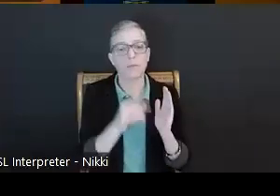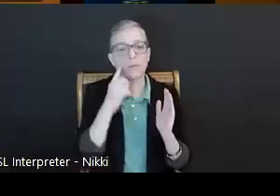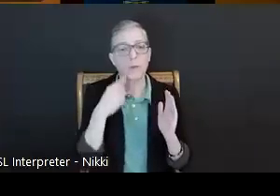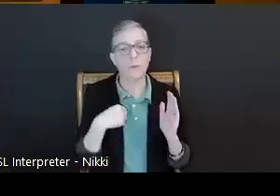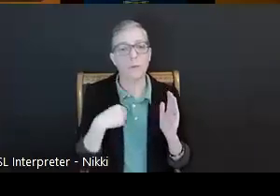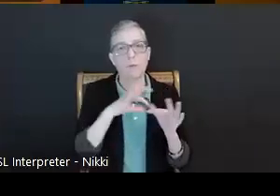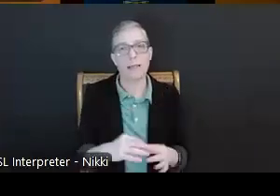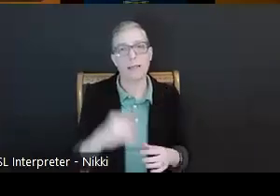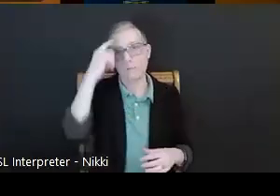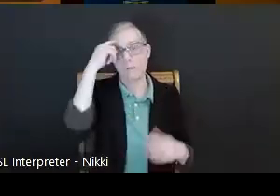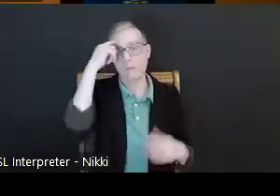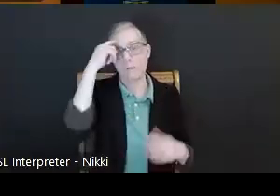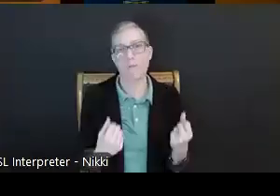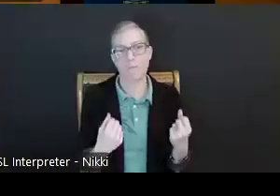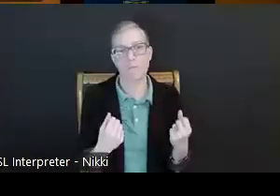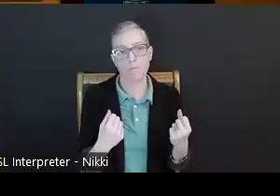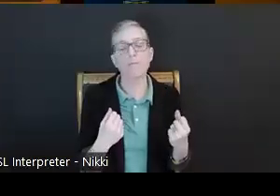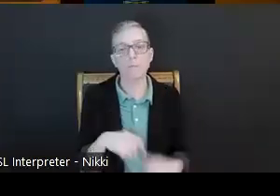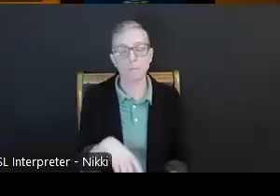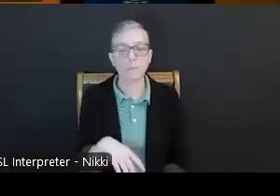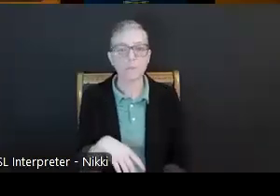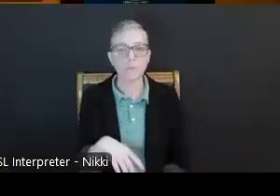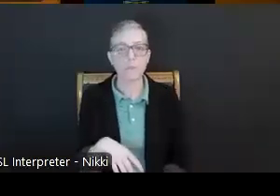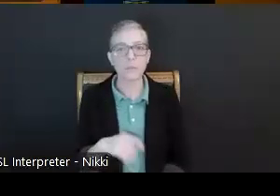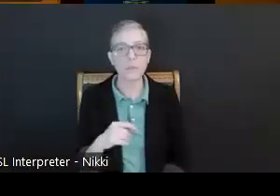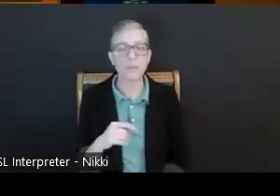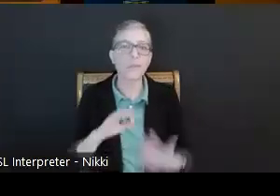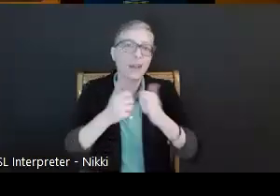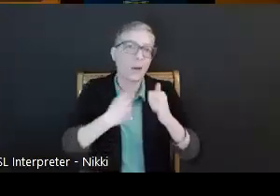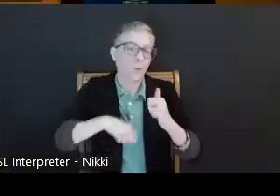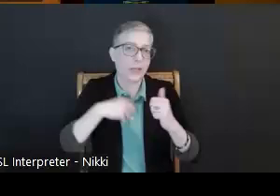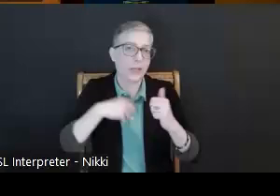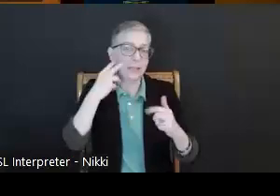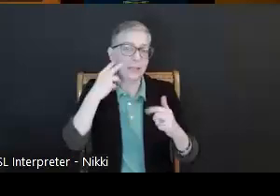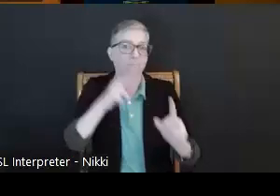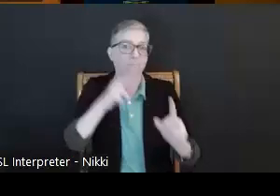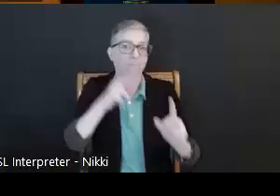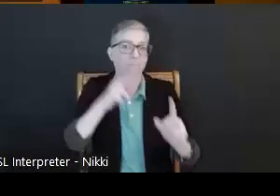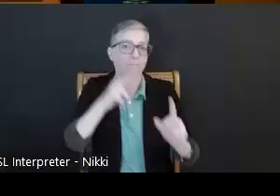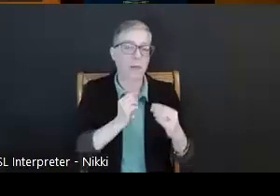we all as mental health providers think about our work um one of the one of the caregivers